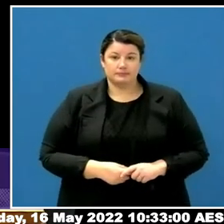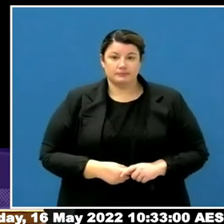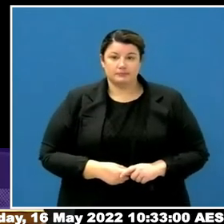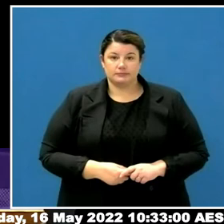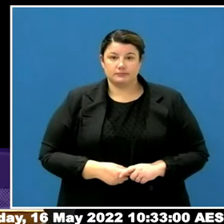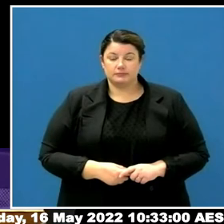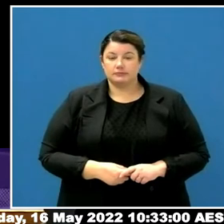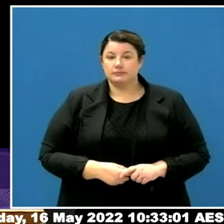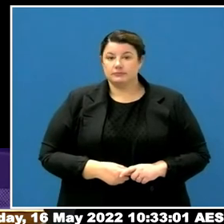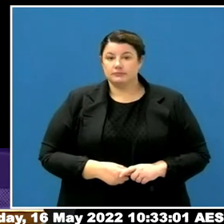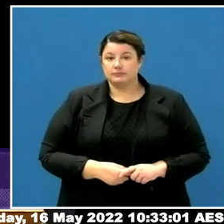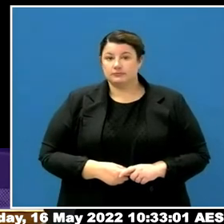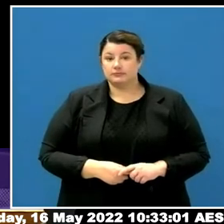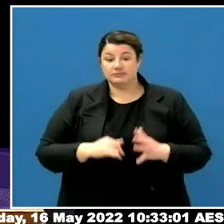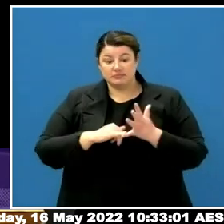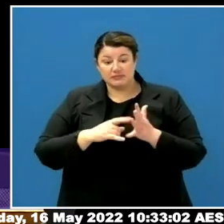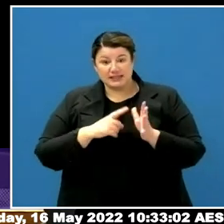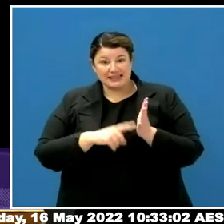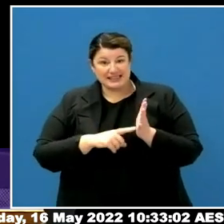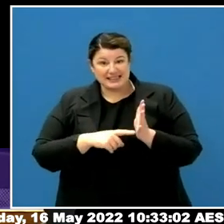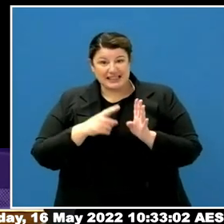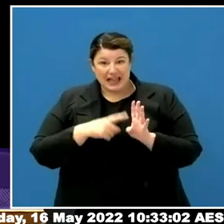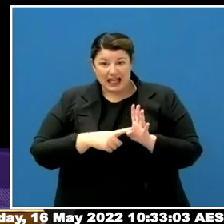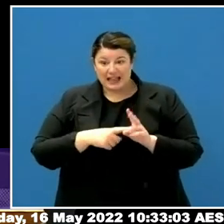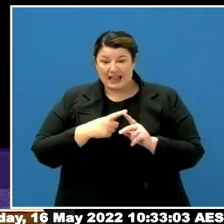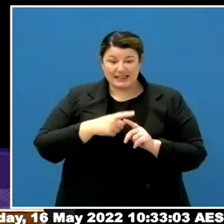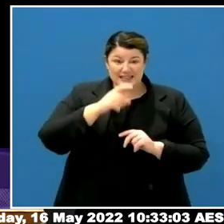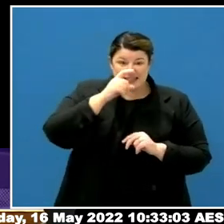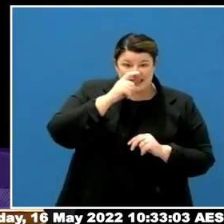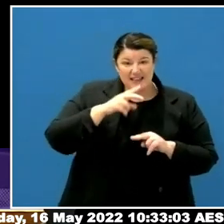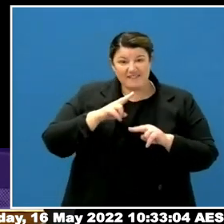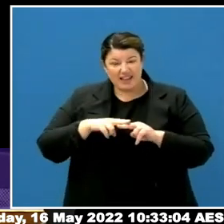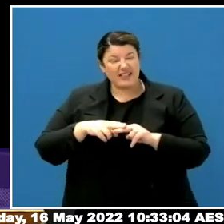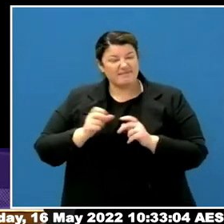Because Sally and other members of the family had to work, Jason also required